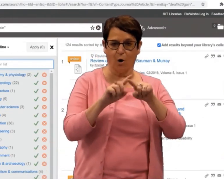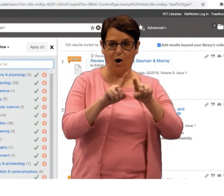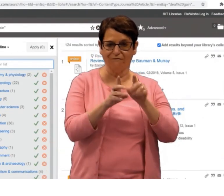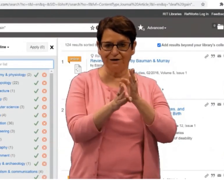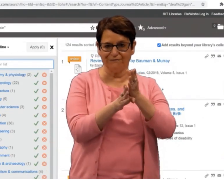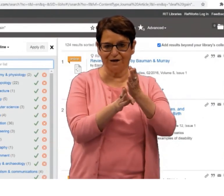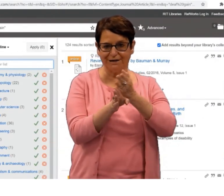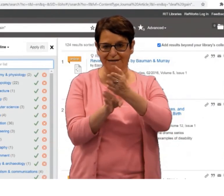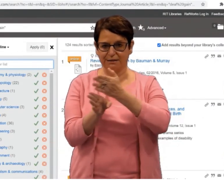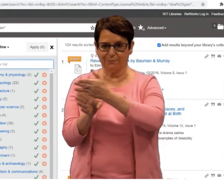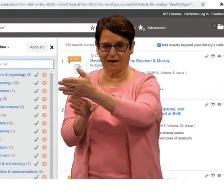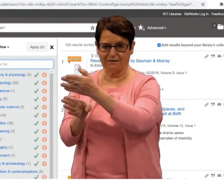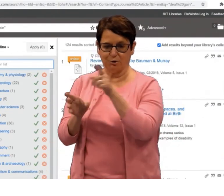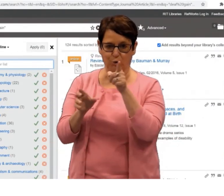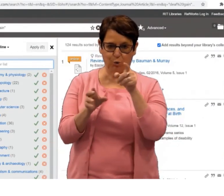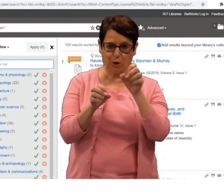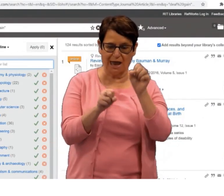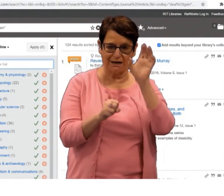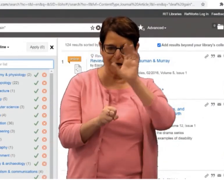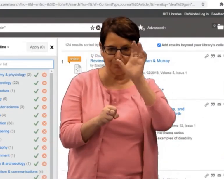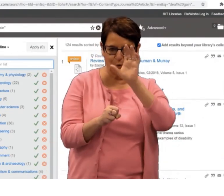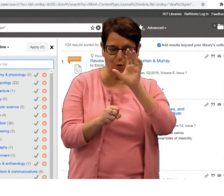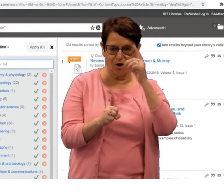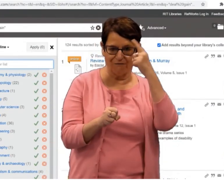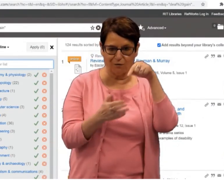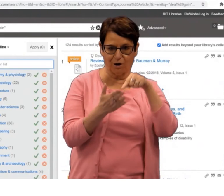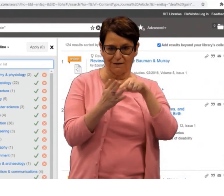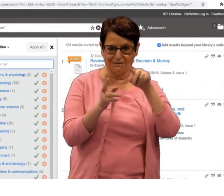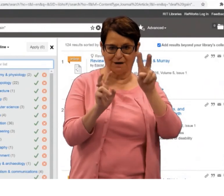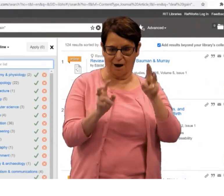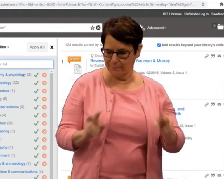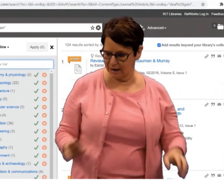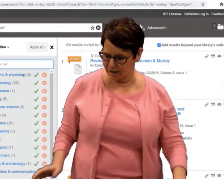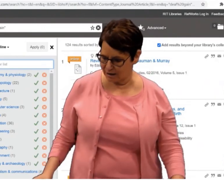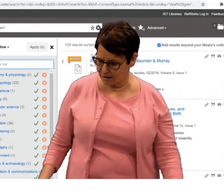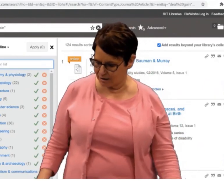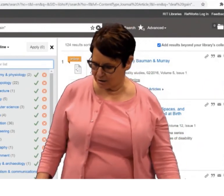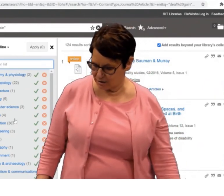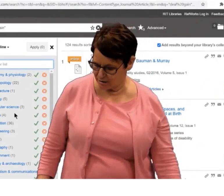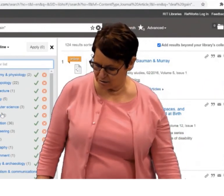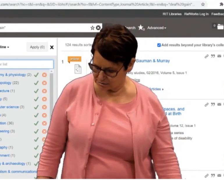I want to talk a bit about the different disciplines that you can look at for this topic.